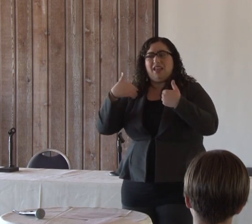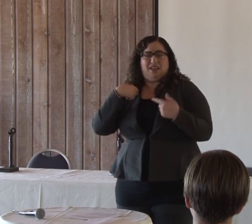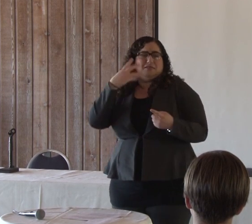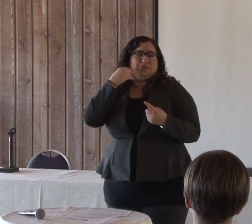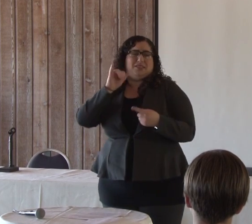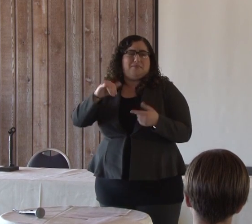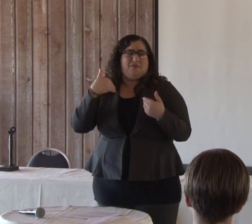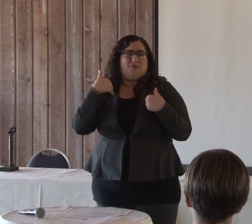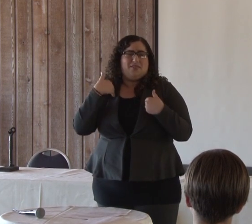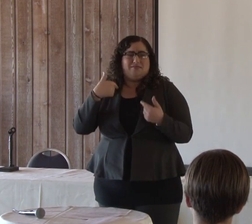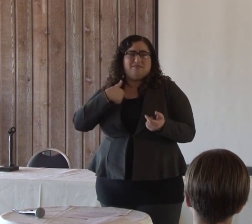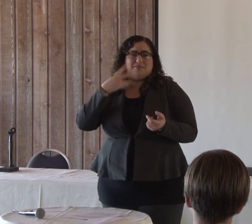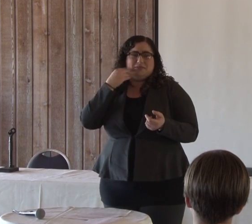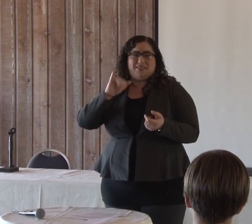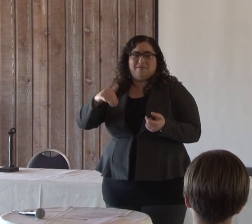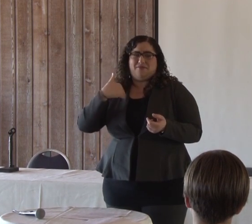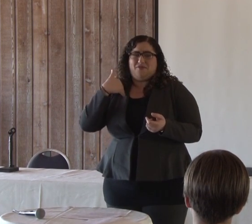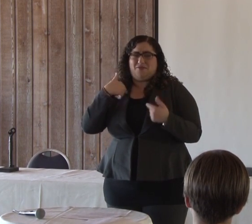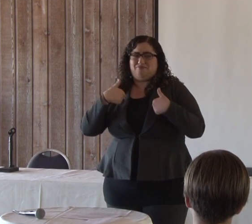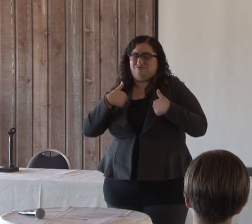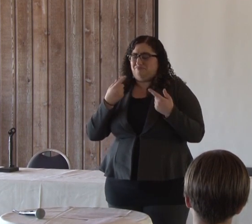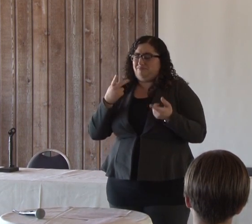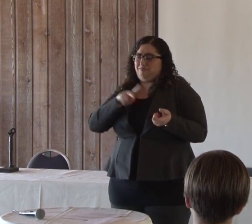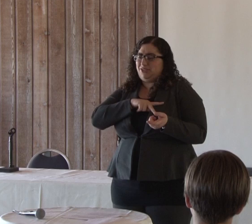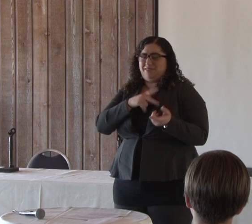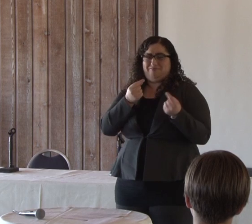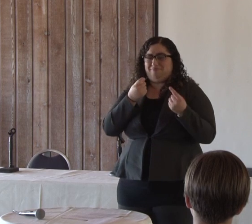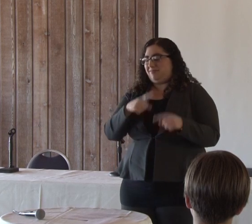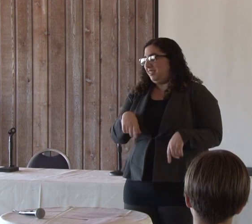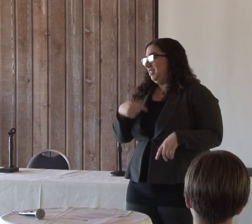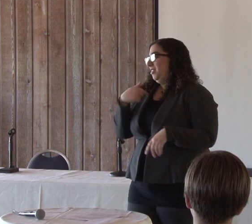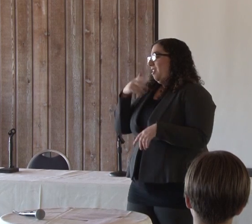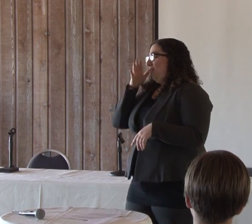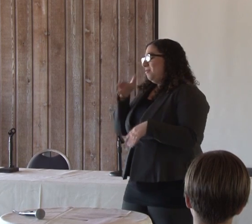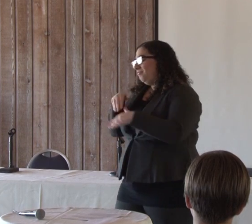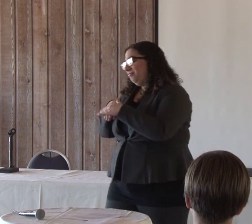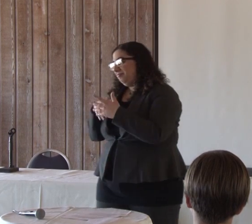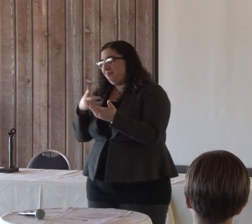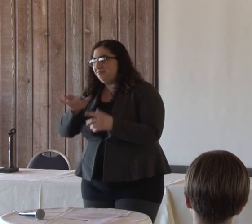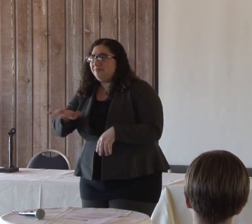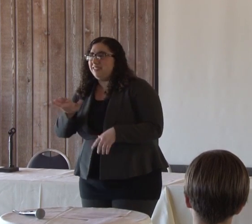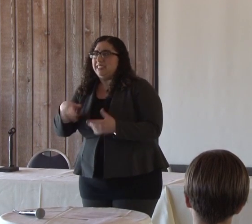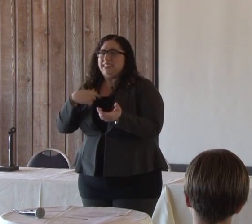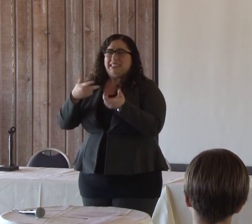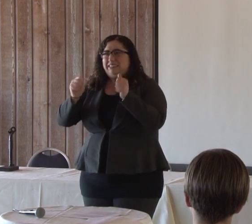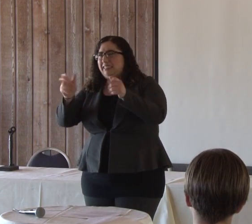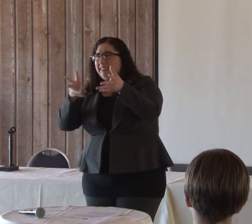is trying to communicate. Or the cashier trys to communicate with the deaf person. I've experienced that many times myself personally.